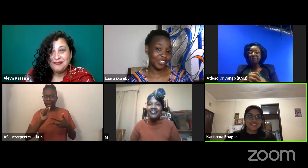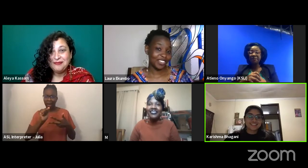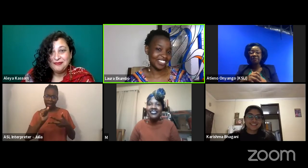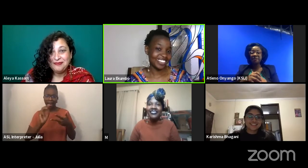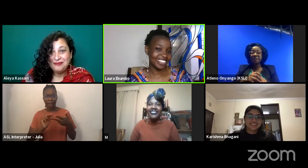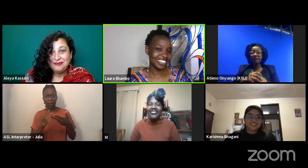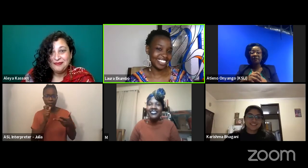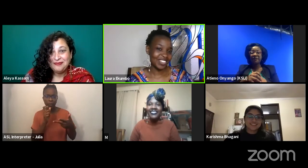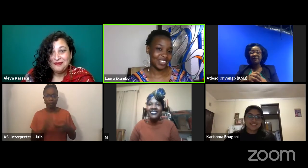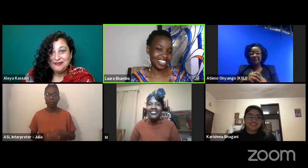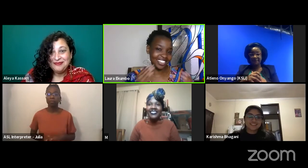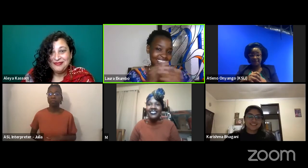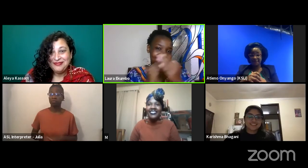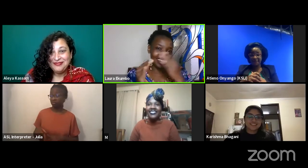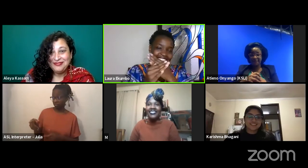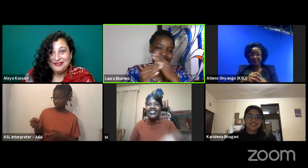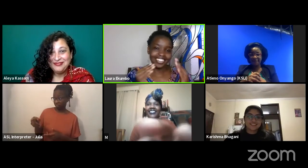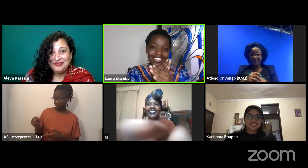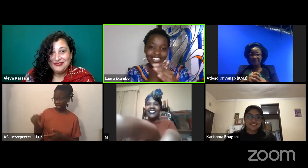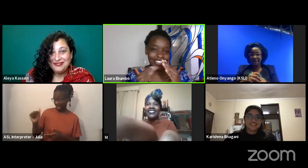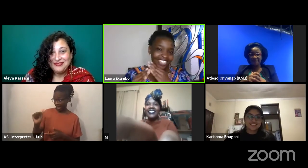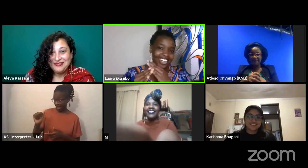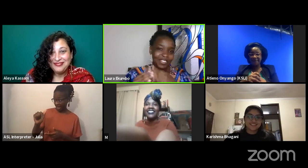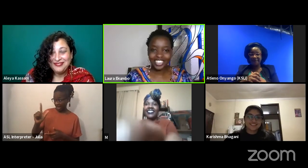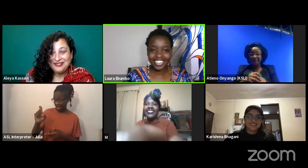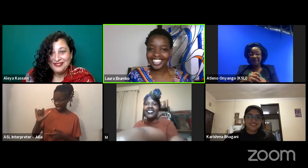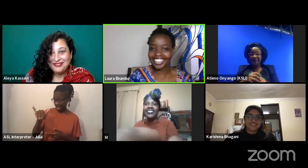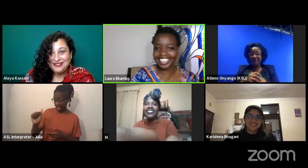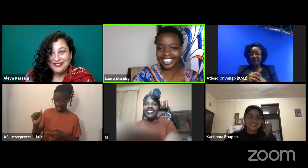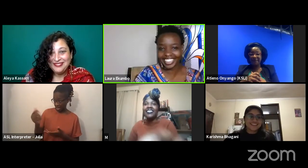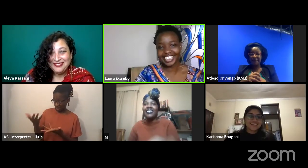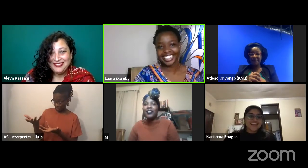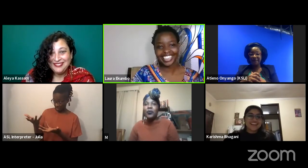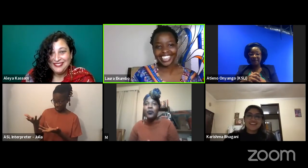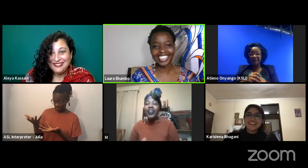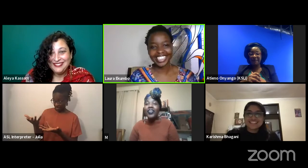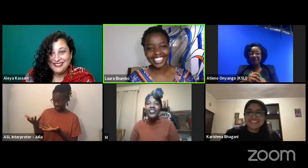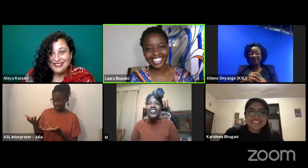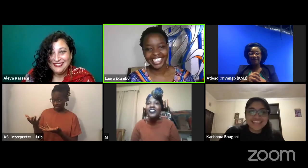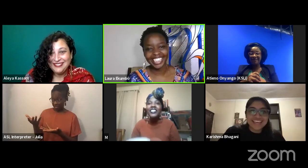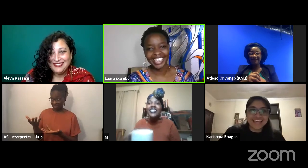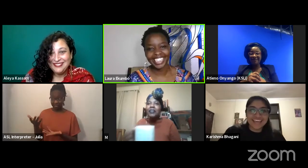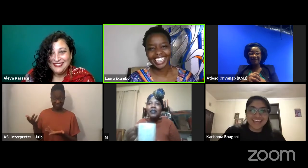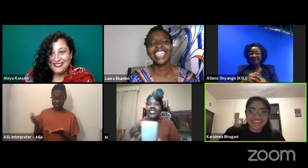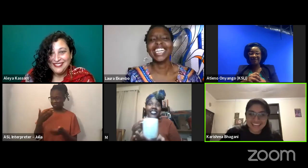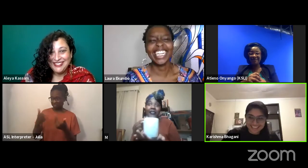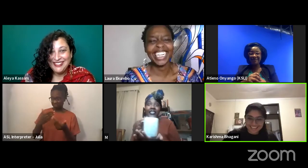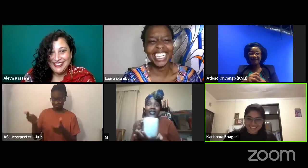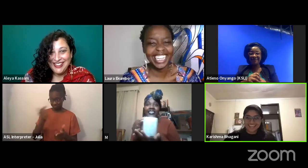Moraa, you wanna go since we're not going in order? Wow, you can easily just sip tea